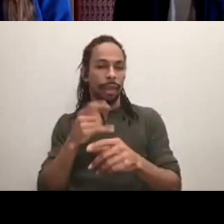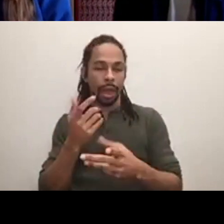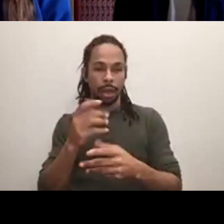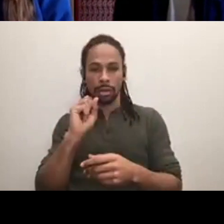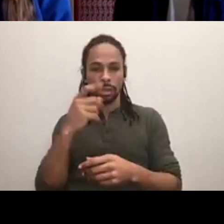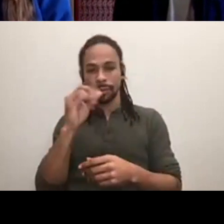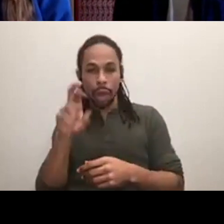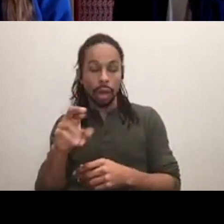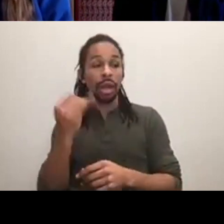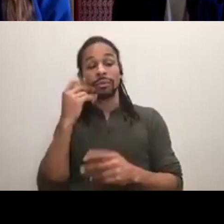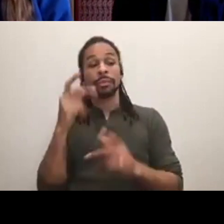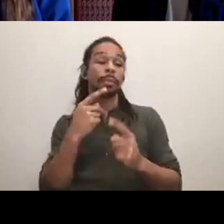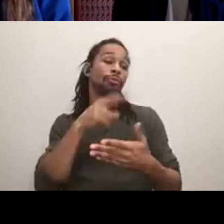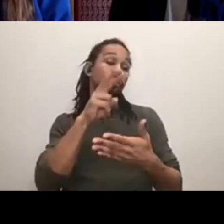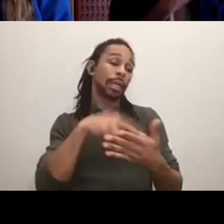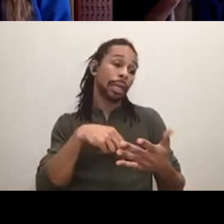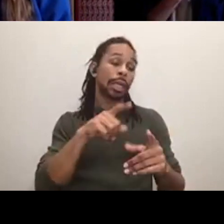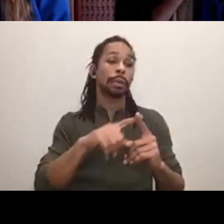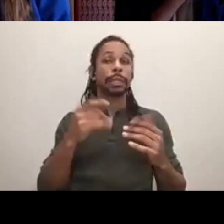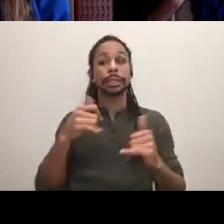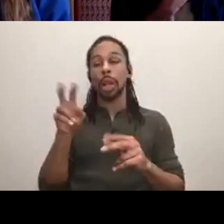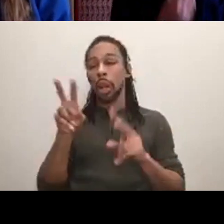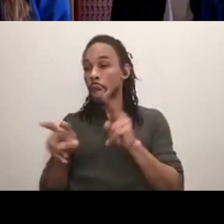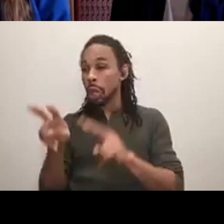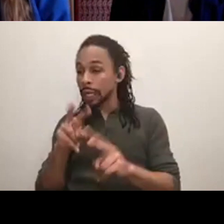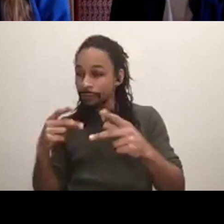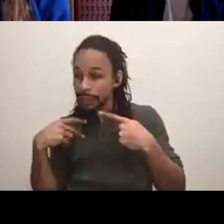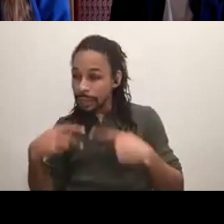that I feel like I'm very attuned to, so I really loved getting that detail in that description.